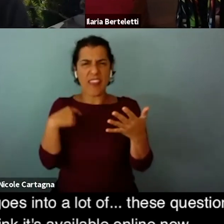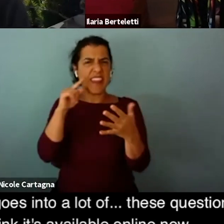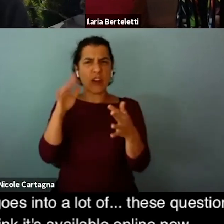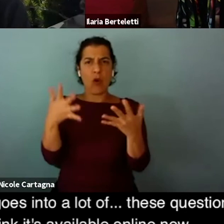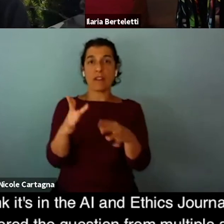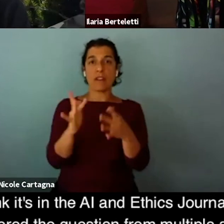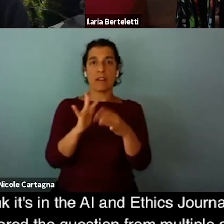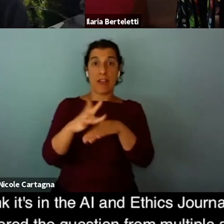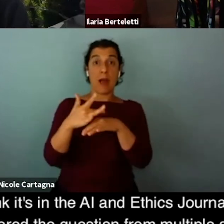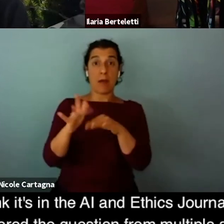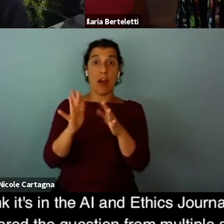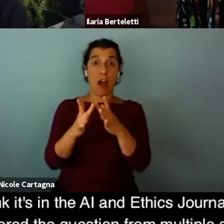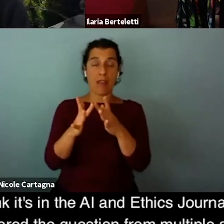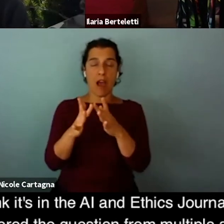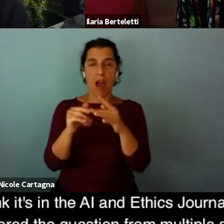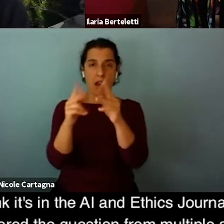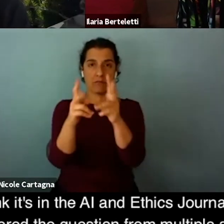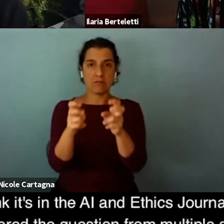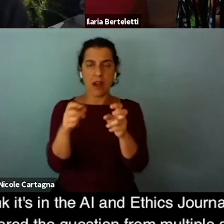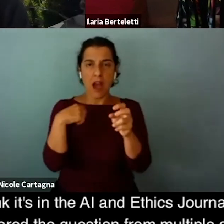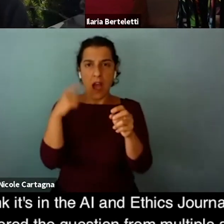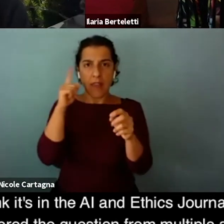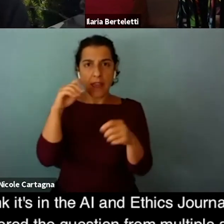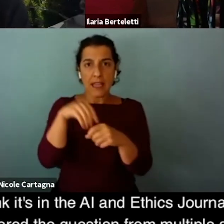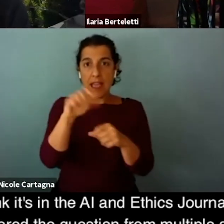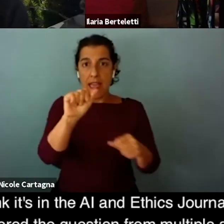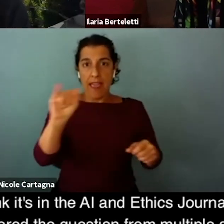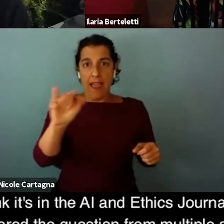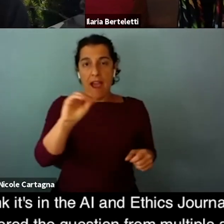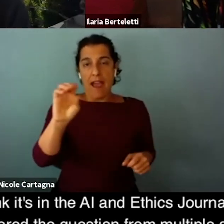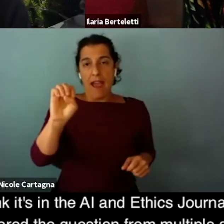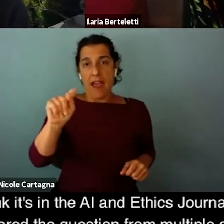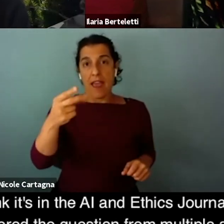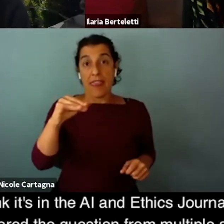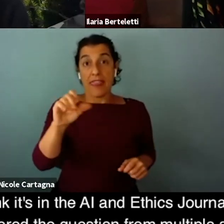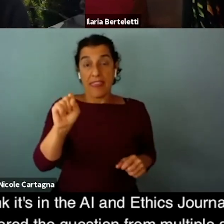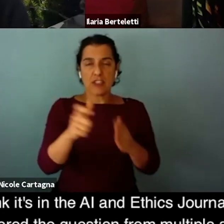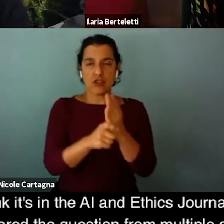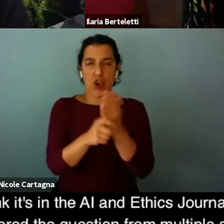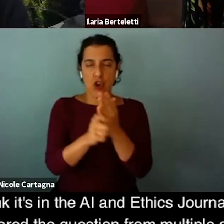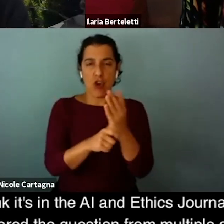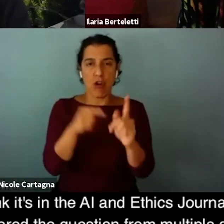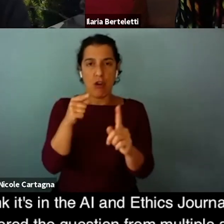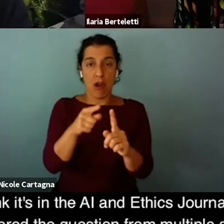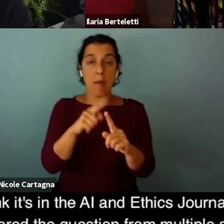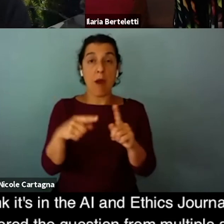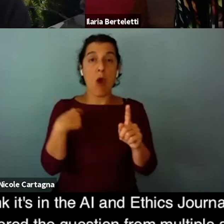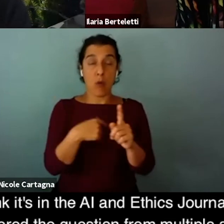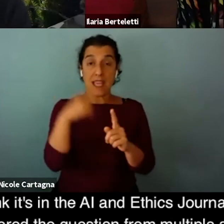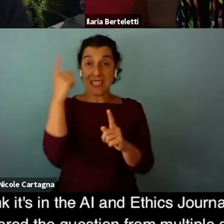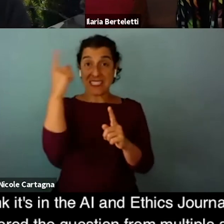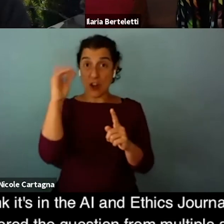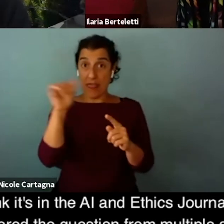and in i think it's an ai and ethics journal but we consider the question from multiple angles